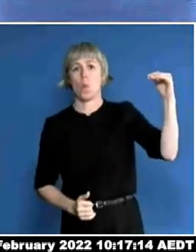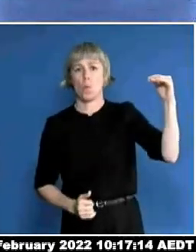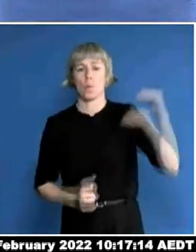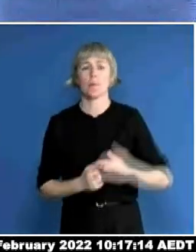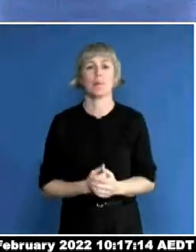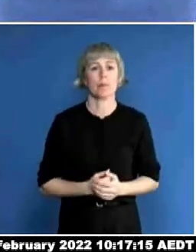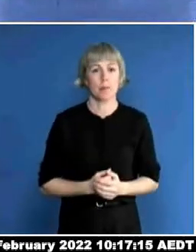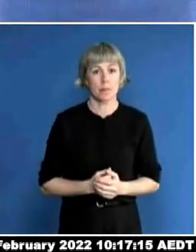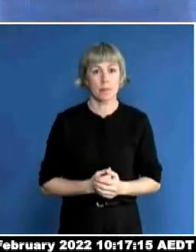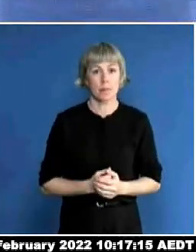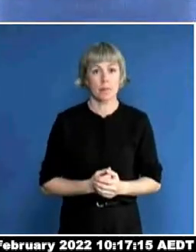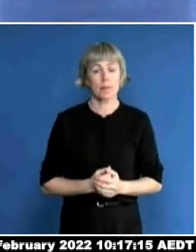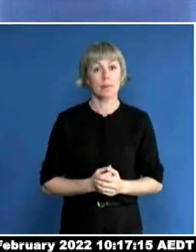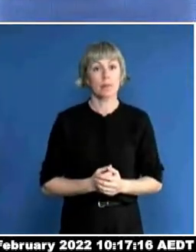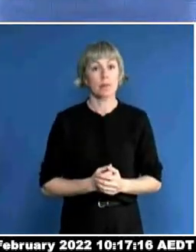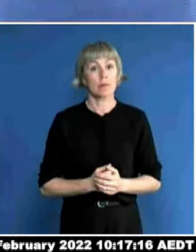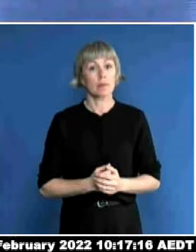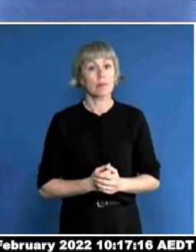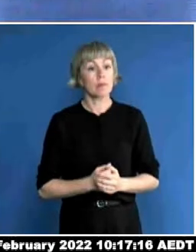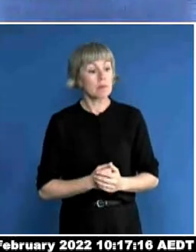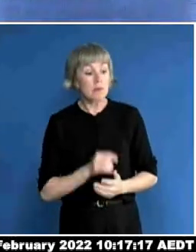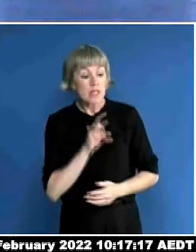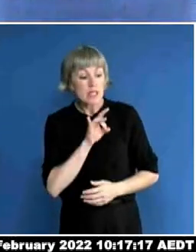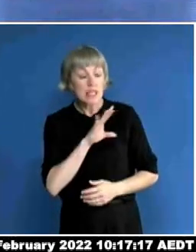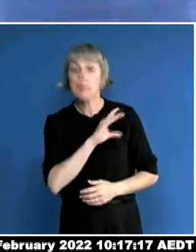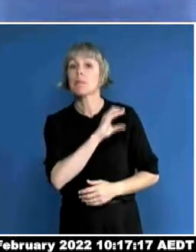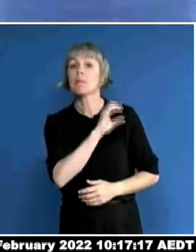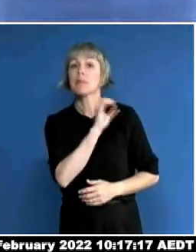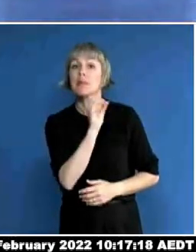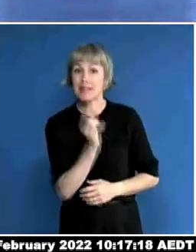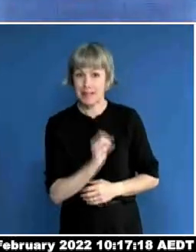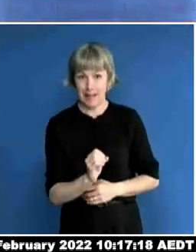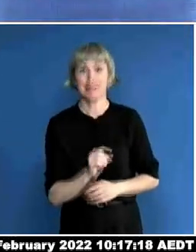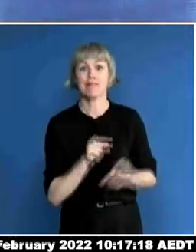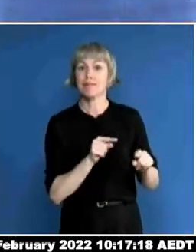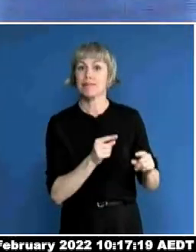cent. That's twice the number of people without disability.